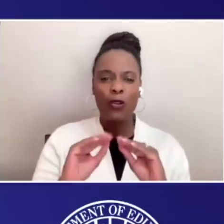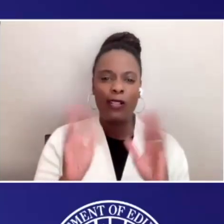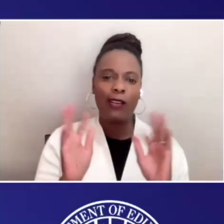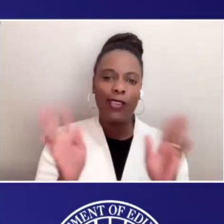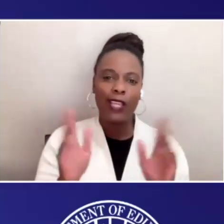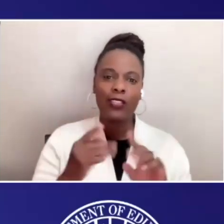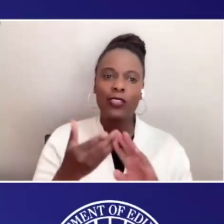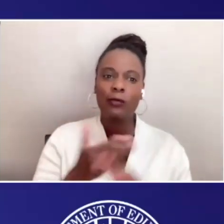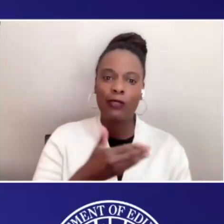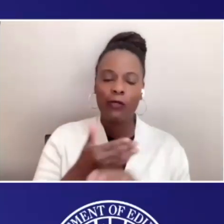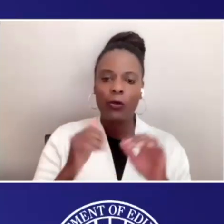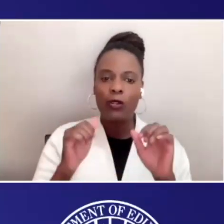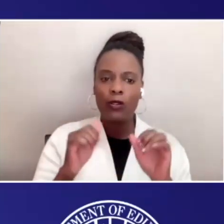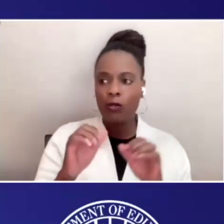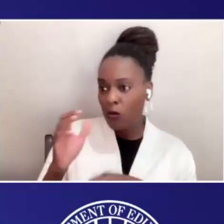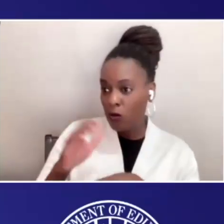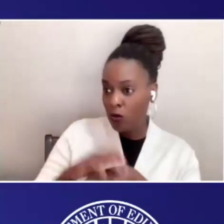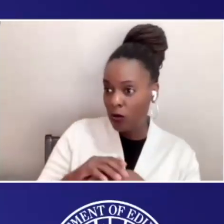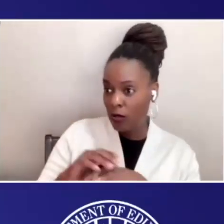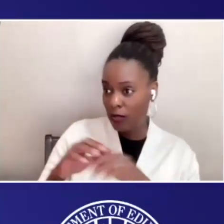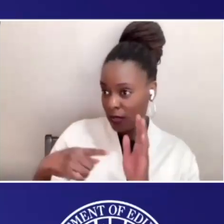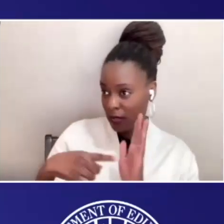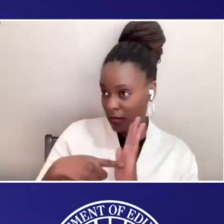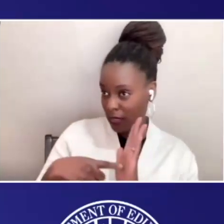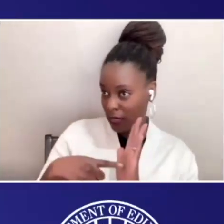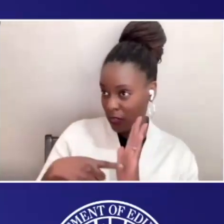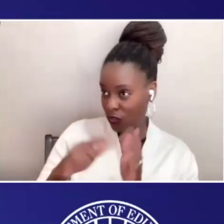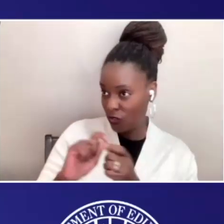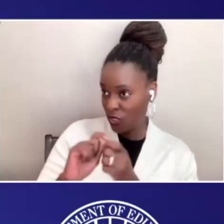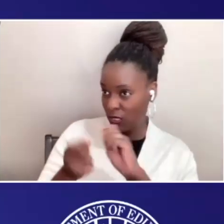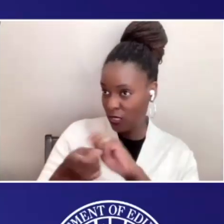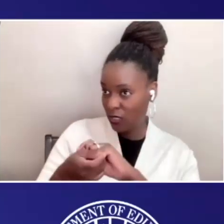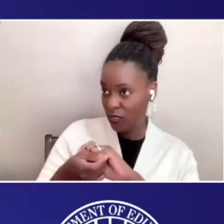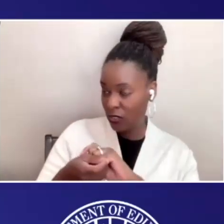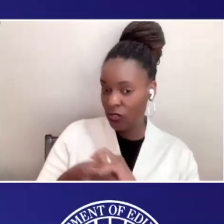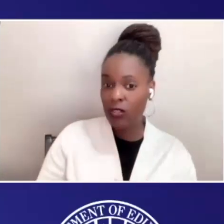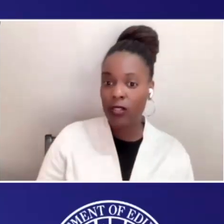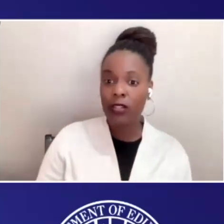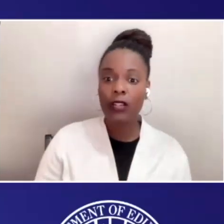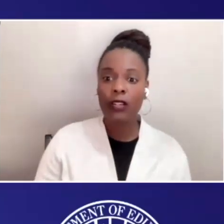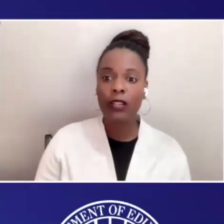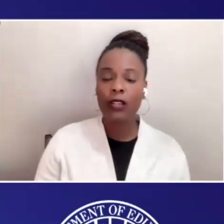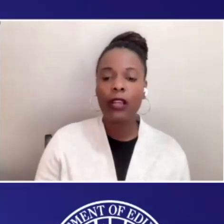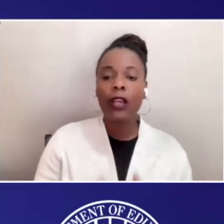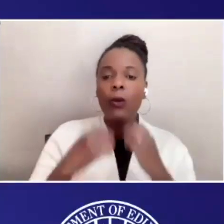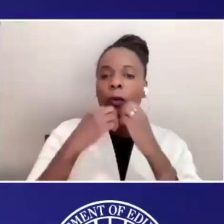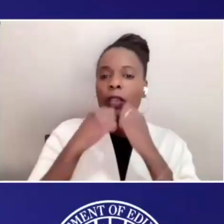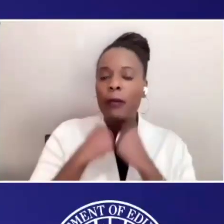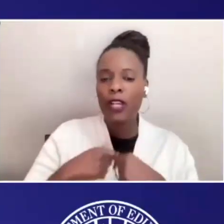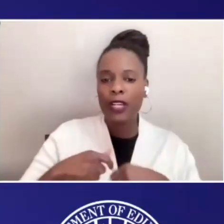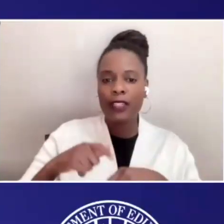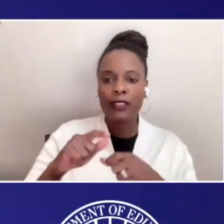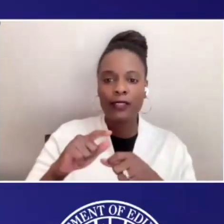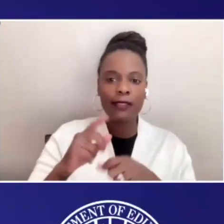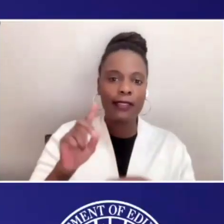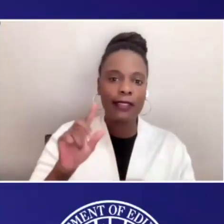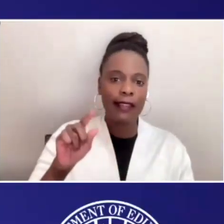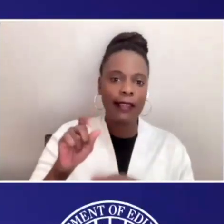Clarification on that particular change? So it's not -- we appreciate the change in the date. So it has nothing to do with that. We just -- we're looking at the